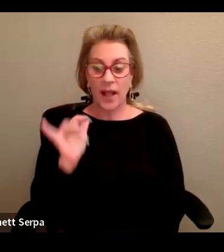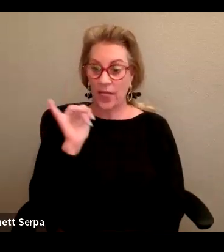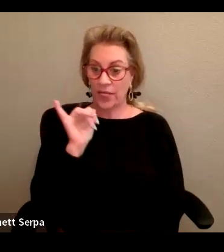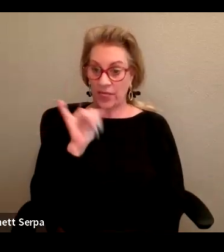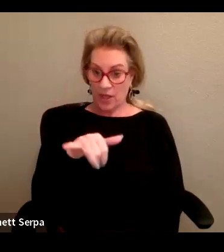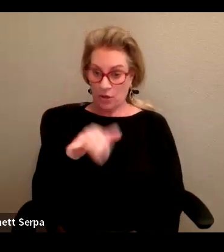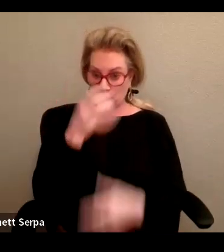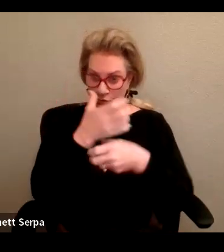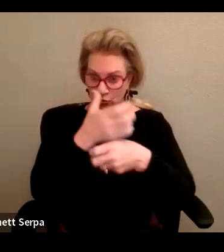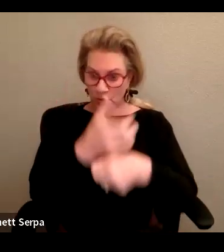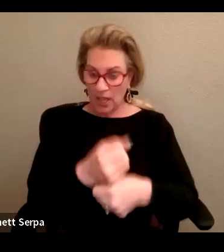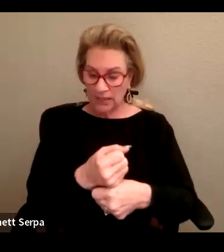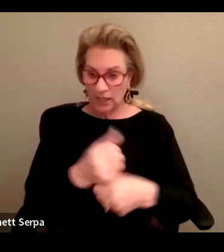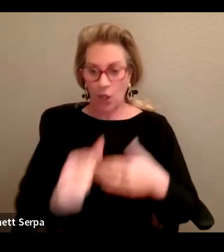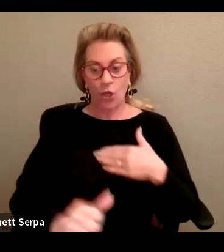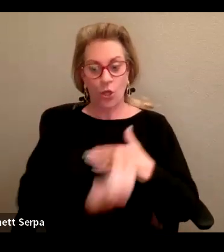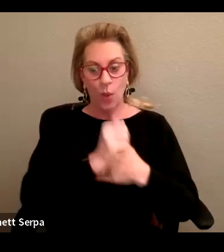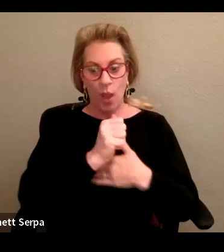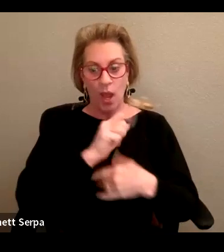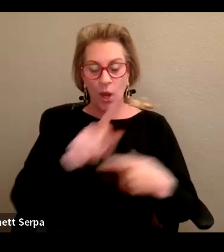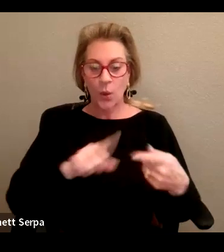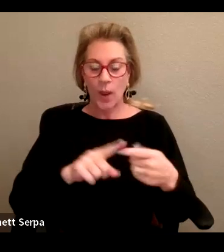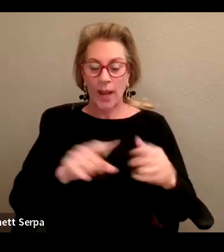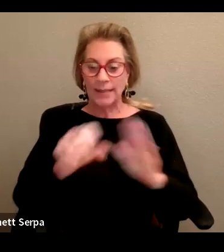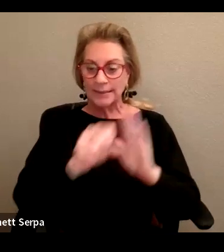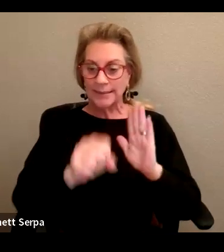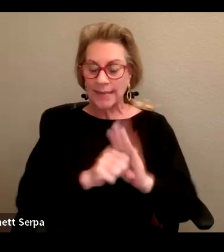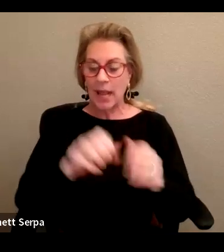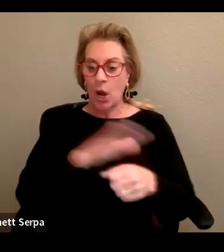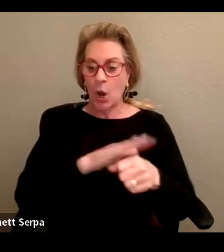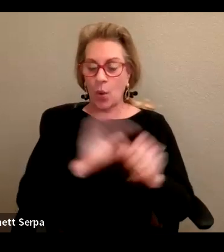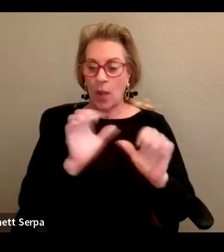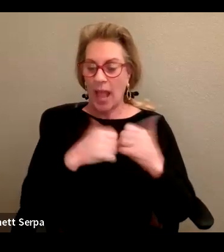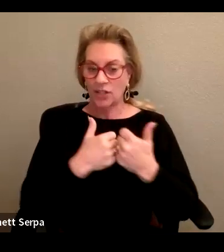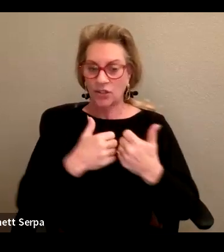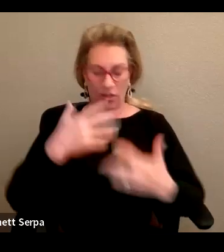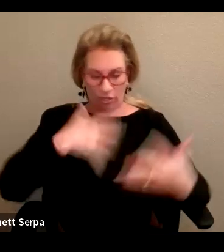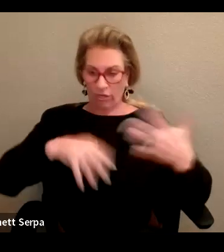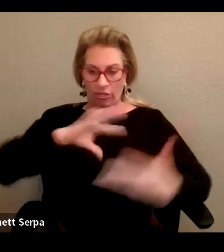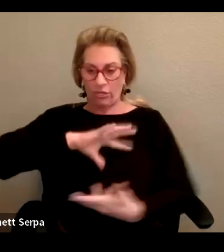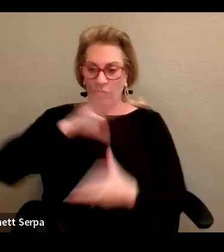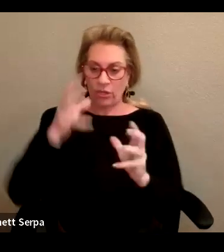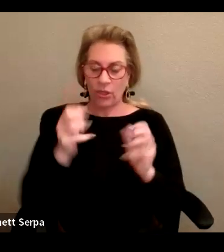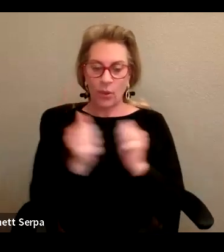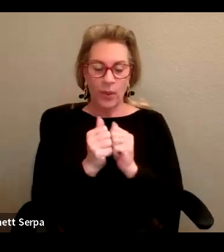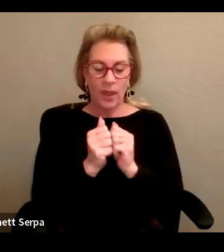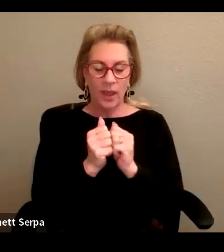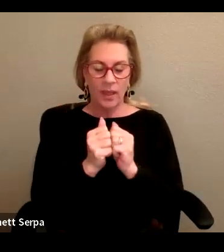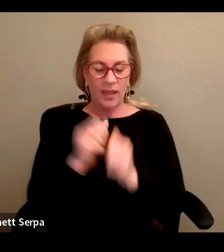is threatened when state and local agencies are entangled with Federal immigration enforcement